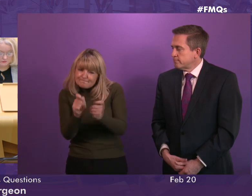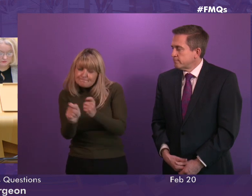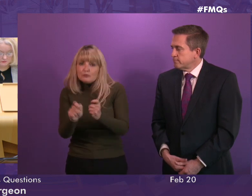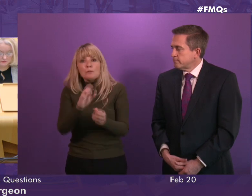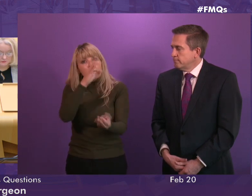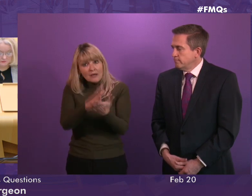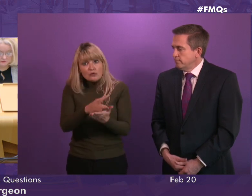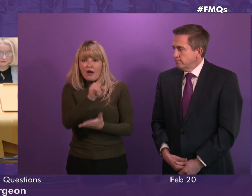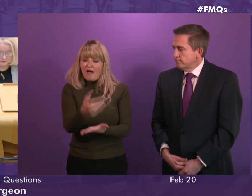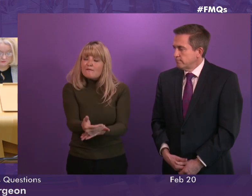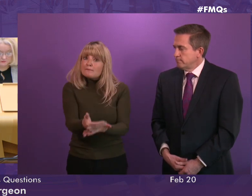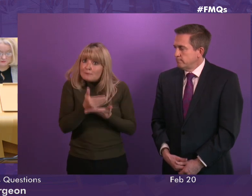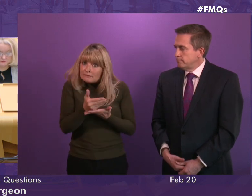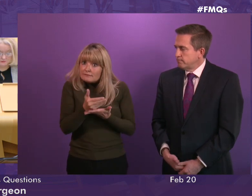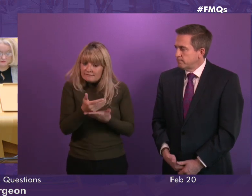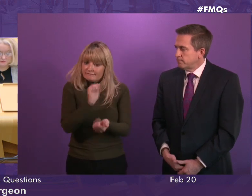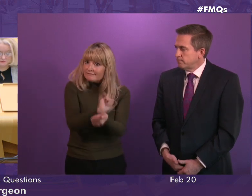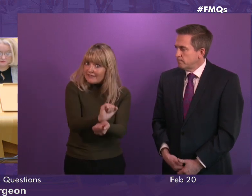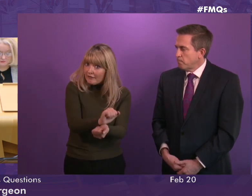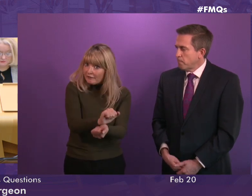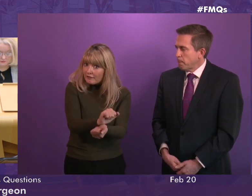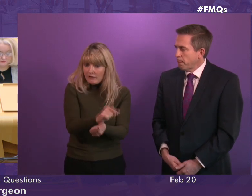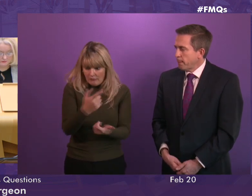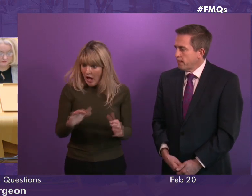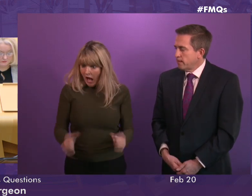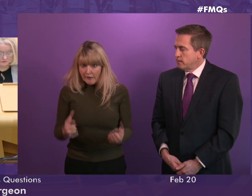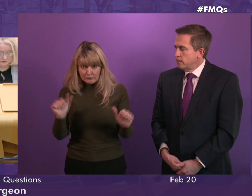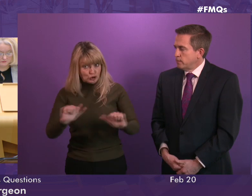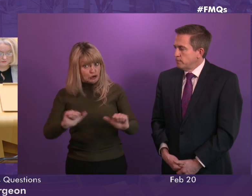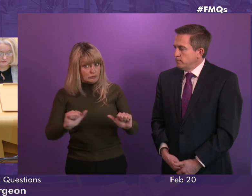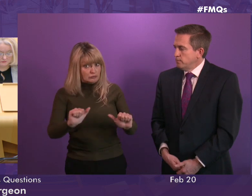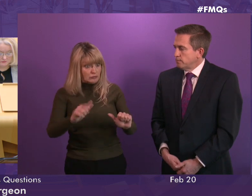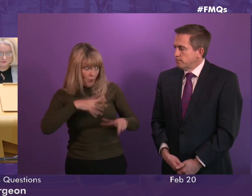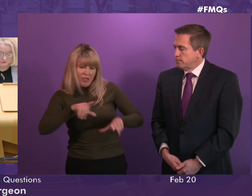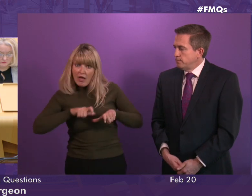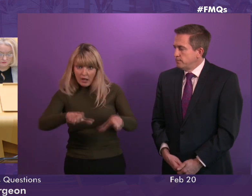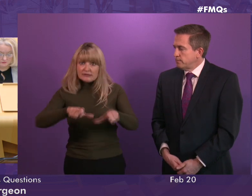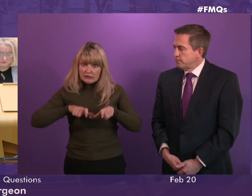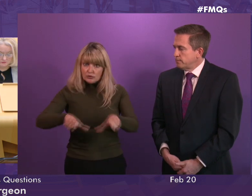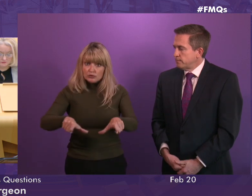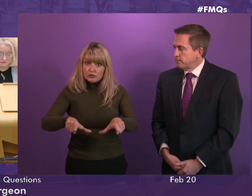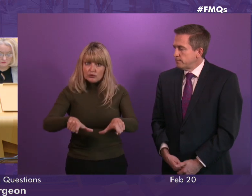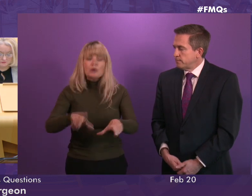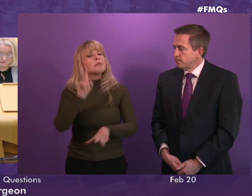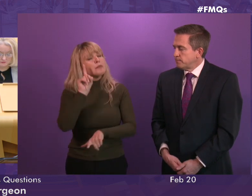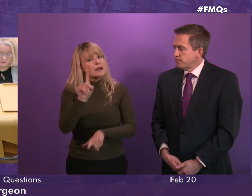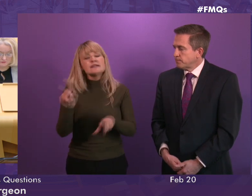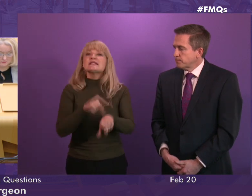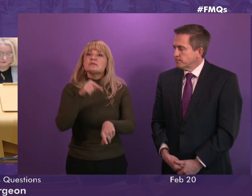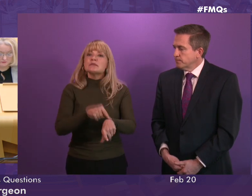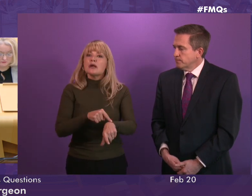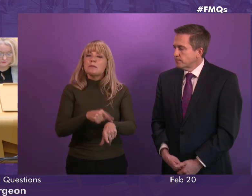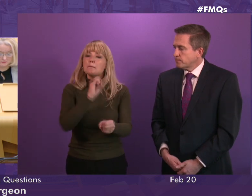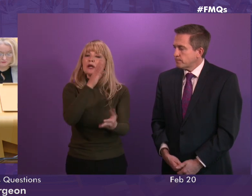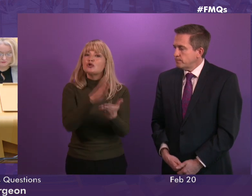a safe Prison Service, as we do now, and that we provide justice services that are in the